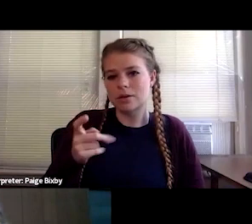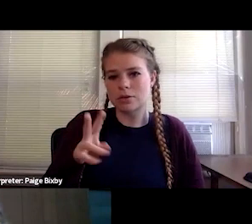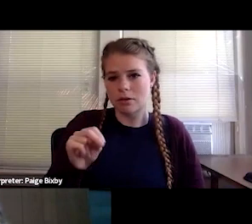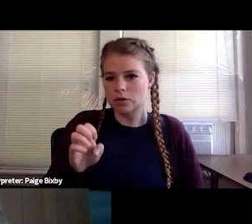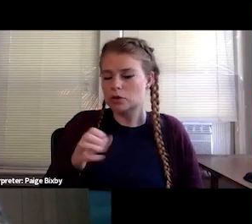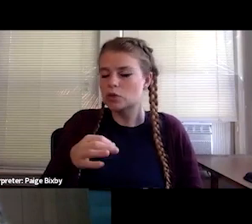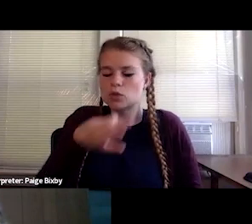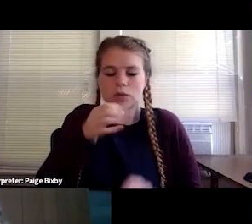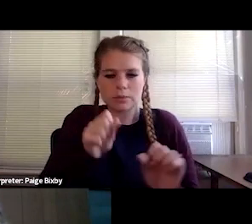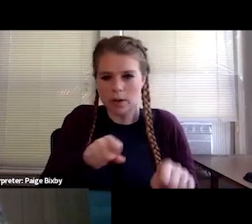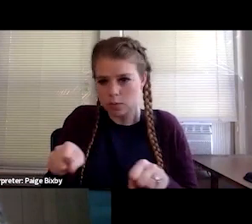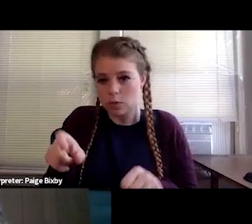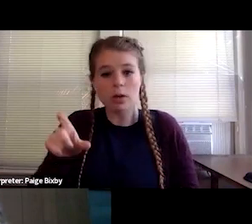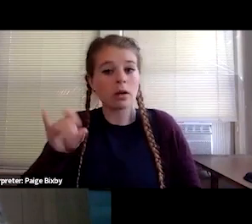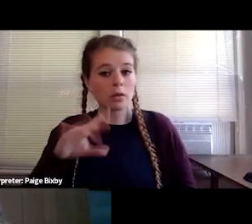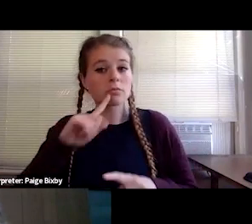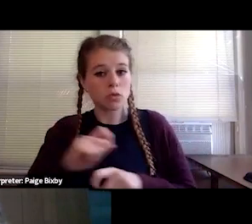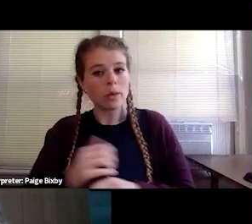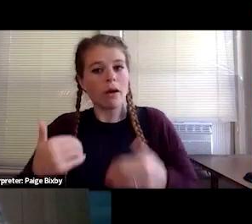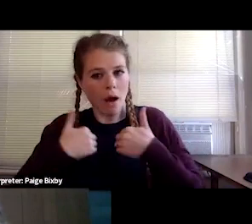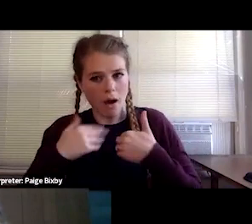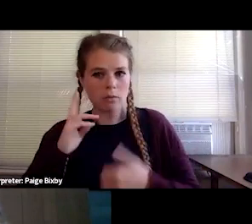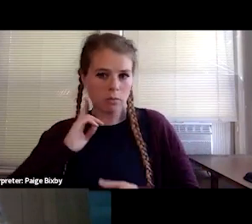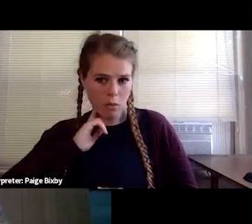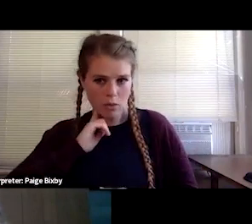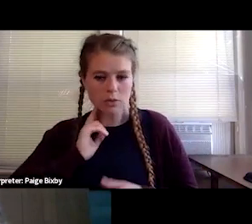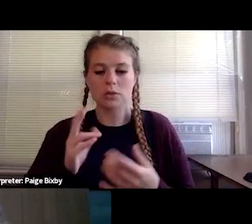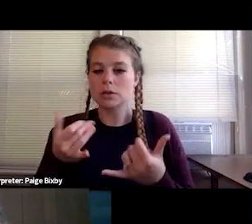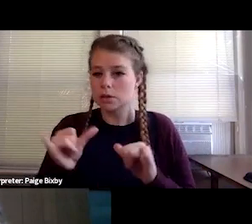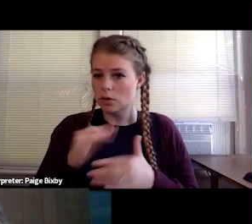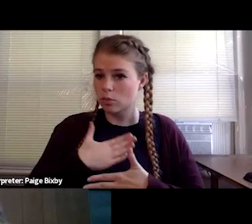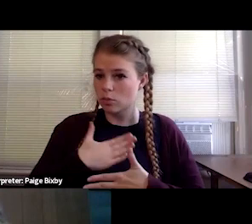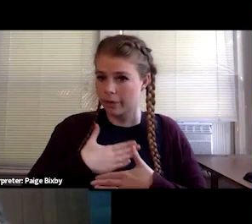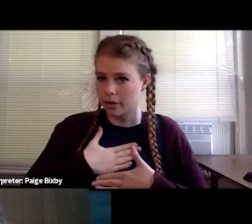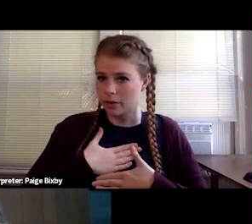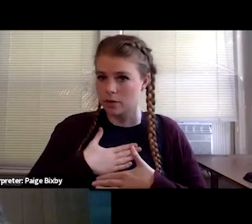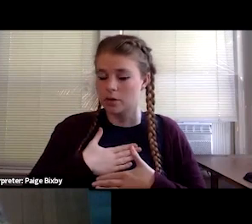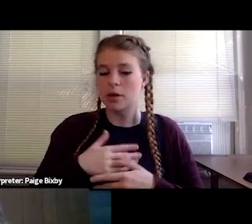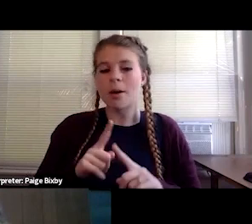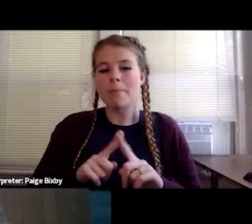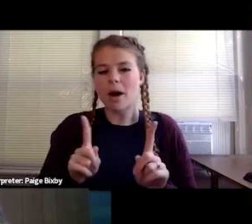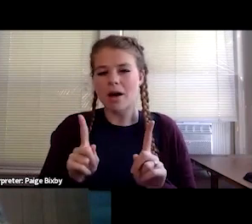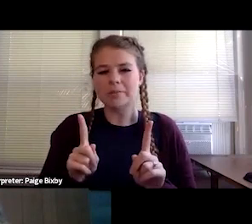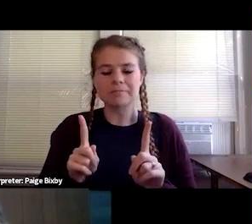If a person has a pulse and is breathing but is unresponsive,